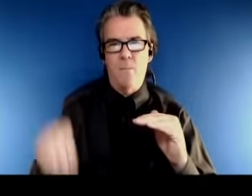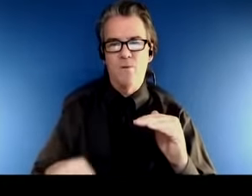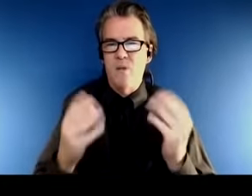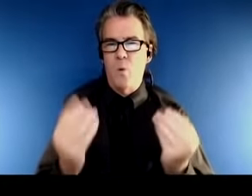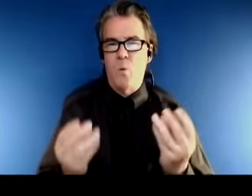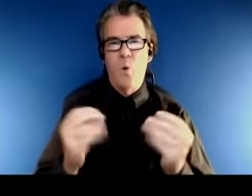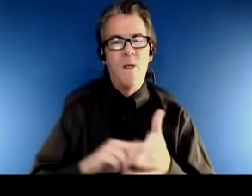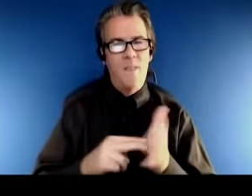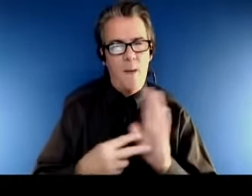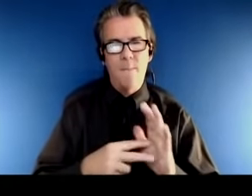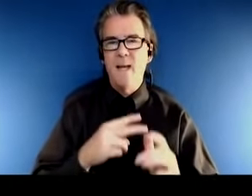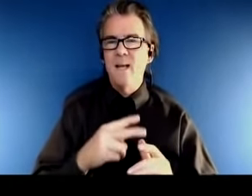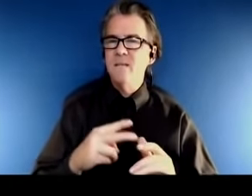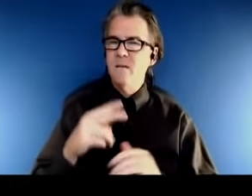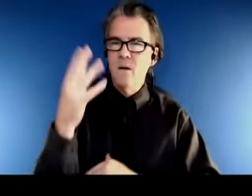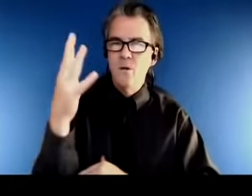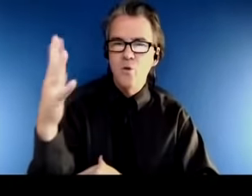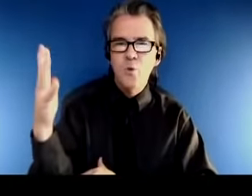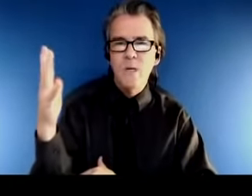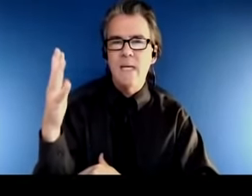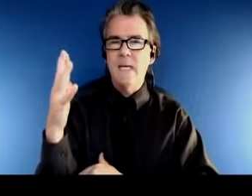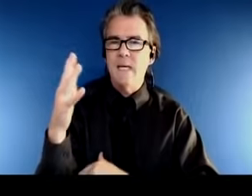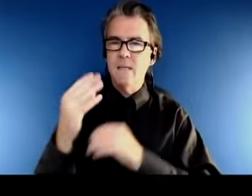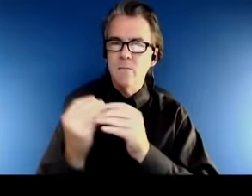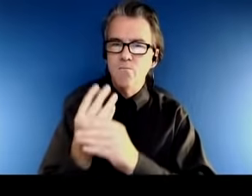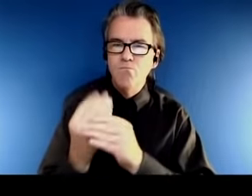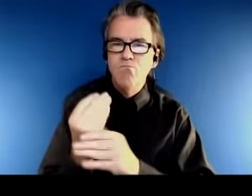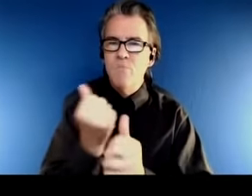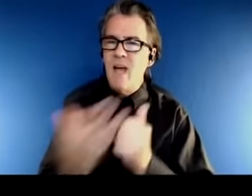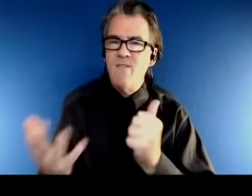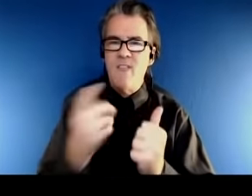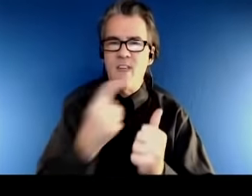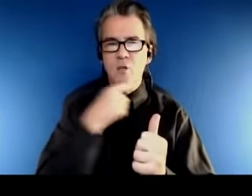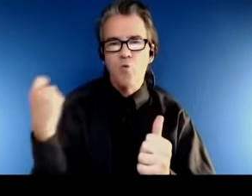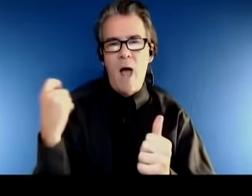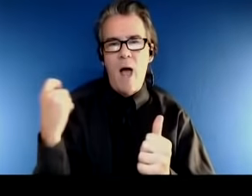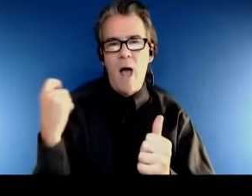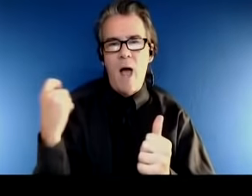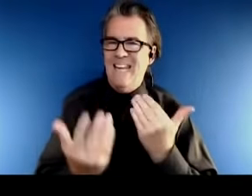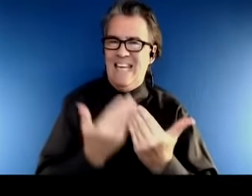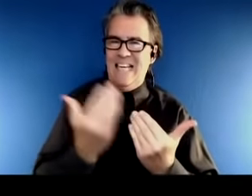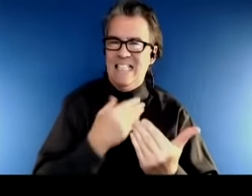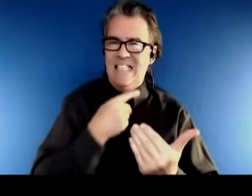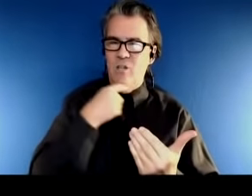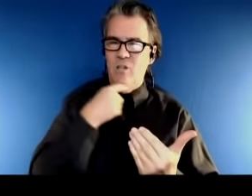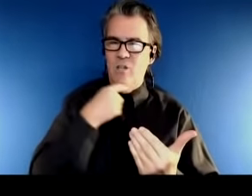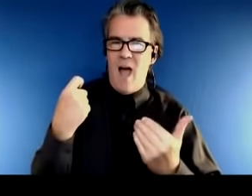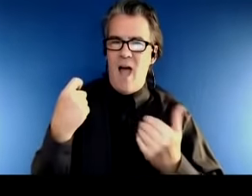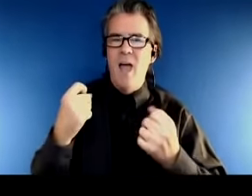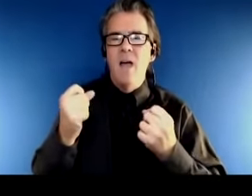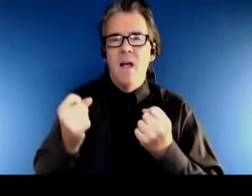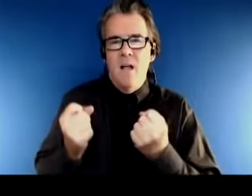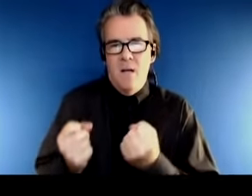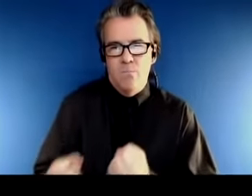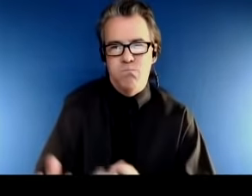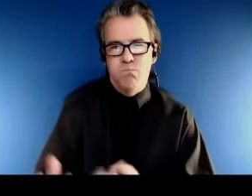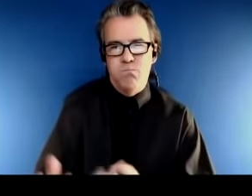to visit our website to get updated details on those three locations-- again, two of them in Butte County and one